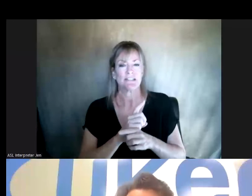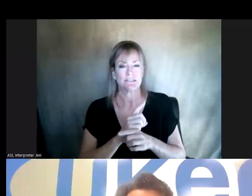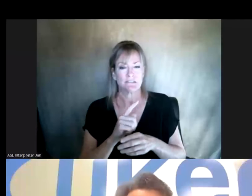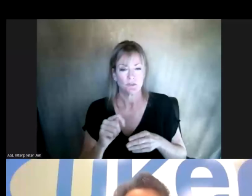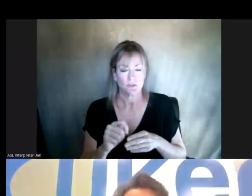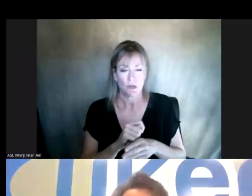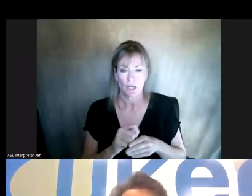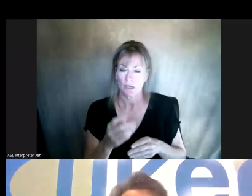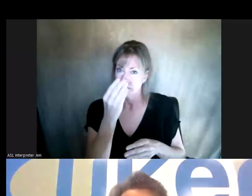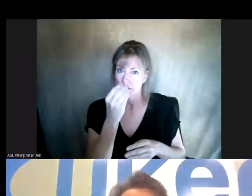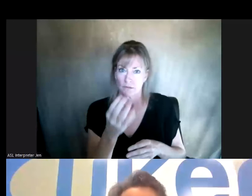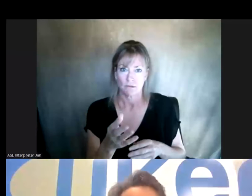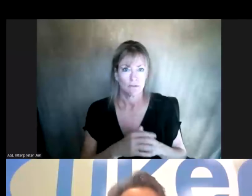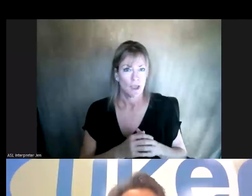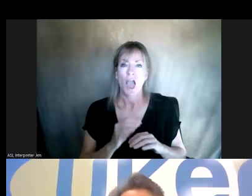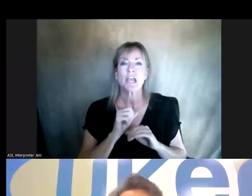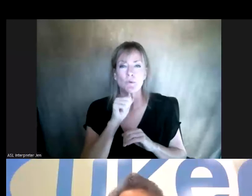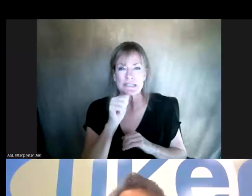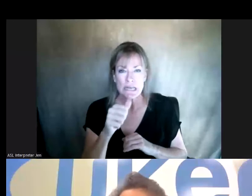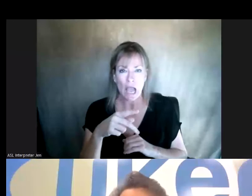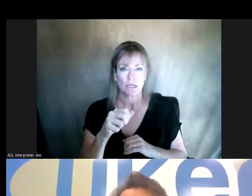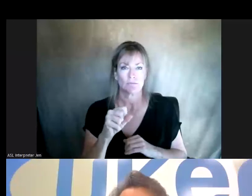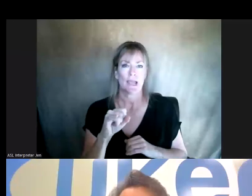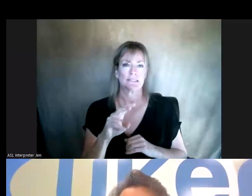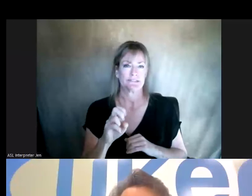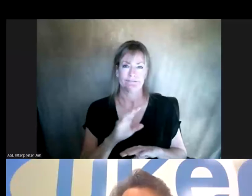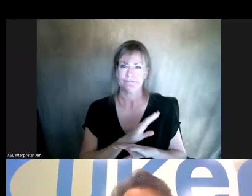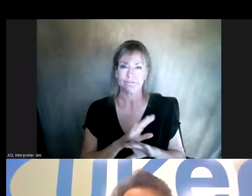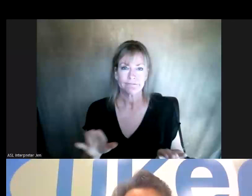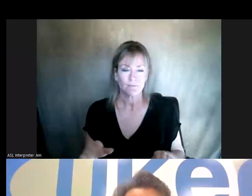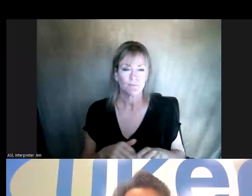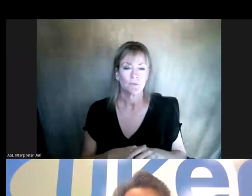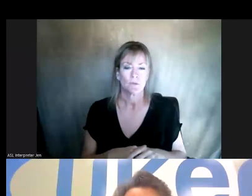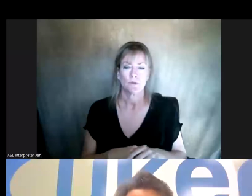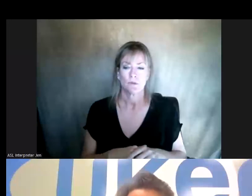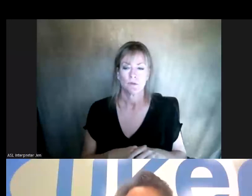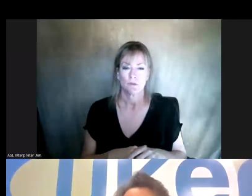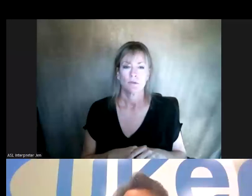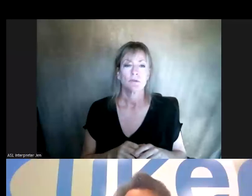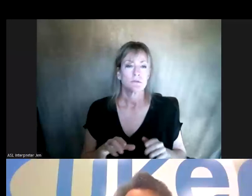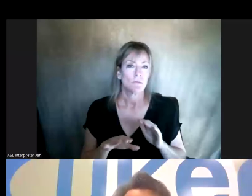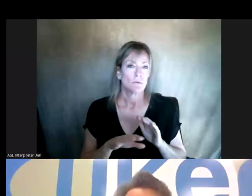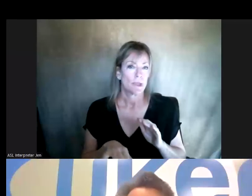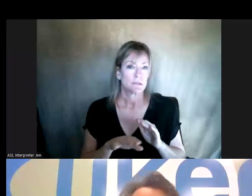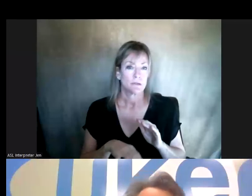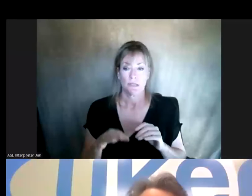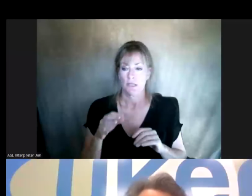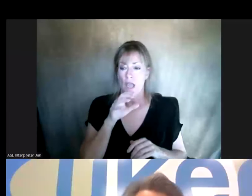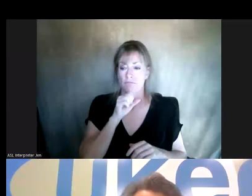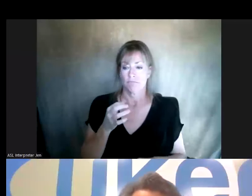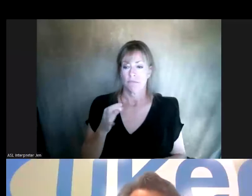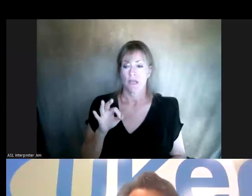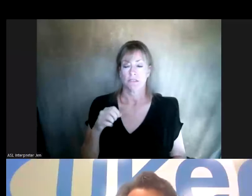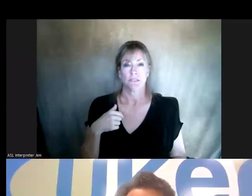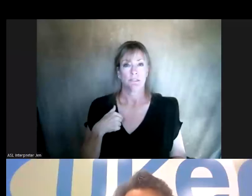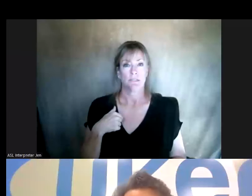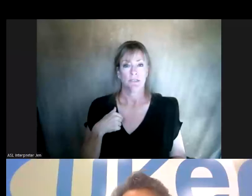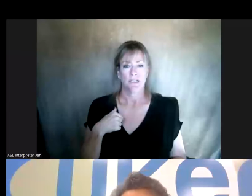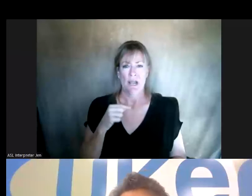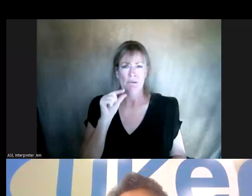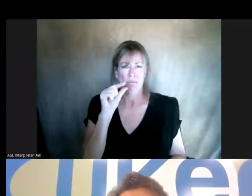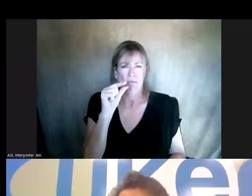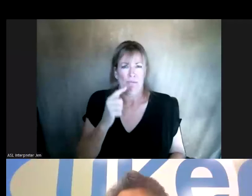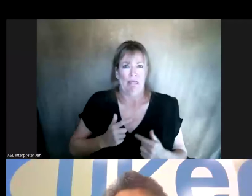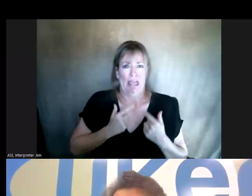NOT PASSIVE ABOUT IT. 19 YEARS OLD WITH LITTLE LIFE EXPERIENCE AND